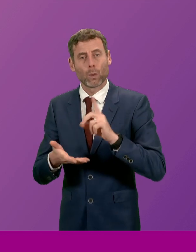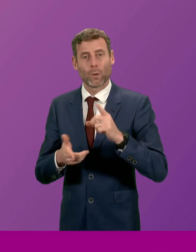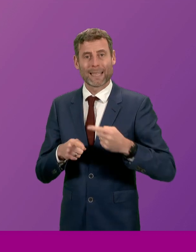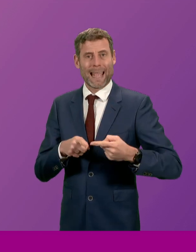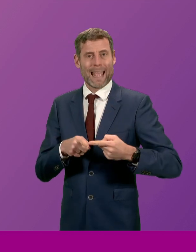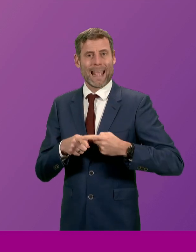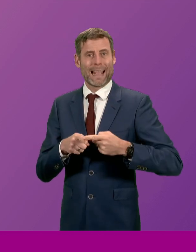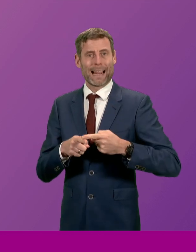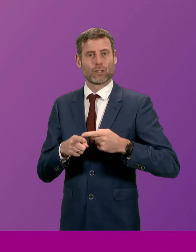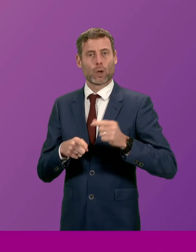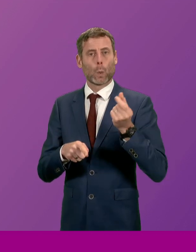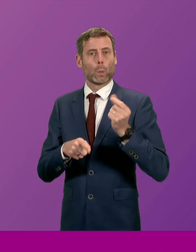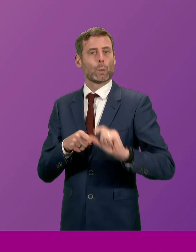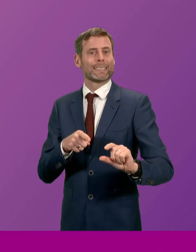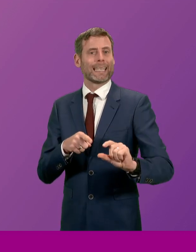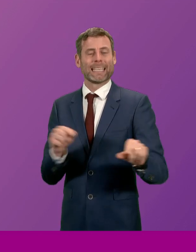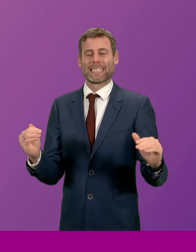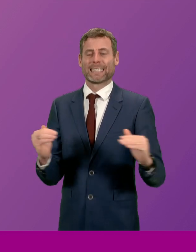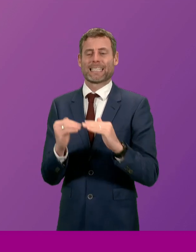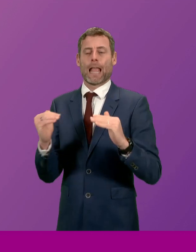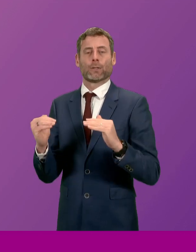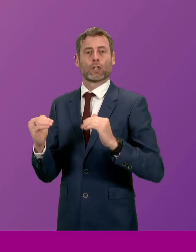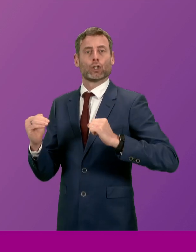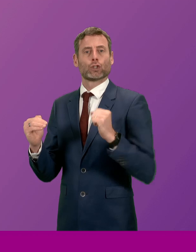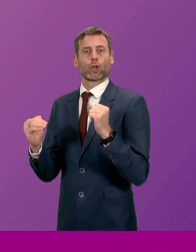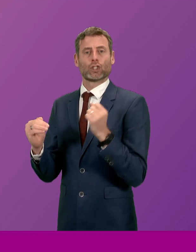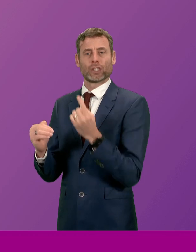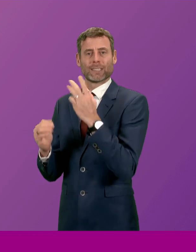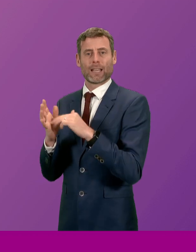indication, which would give it the same status as Scottish single malt? If approved,